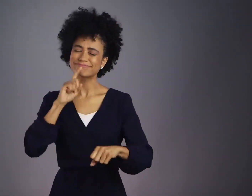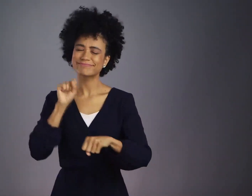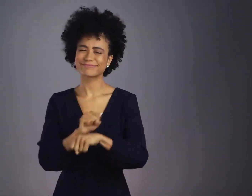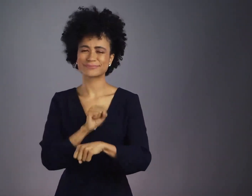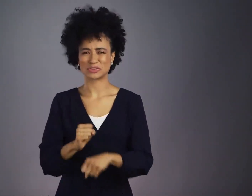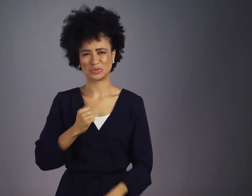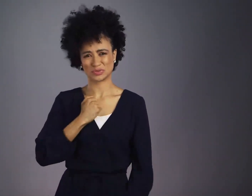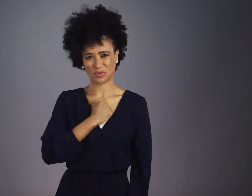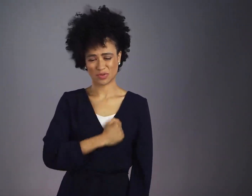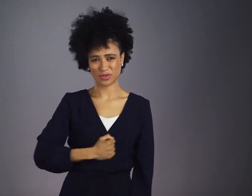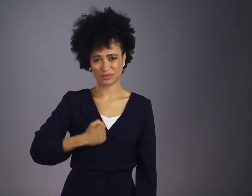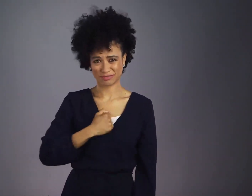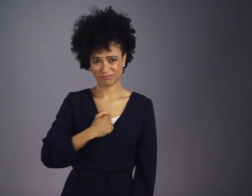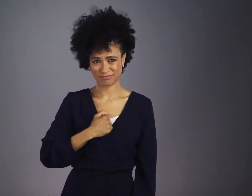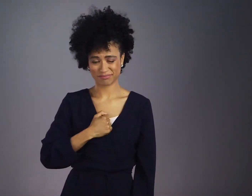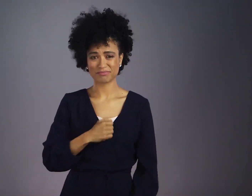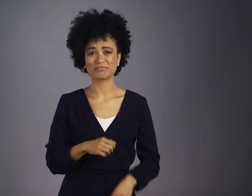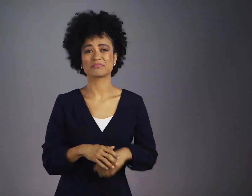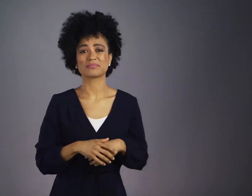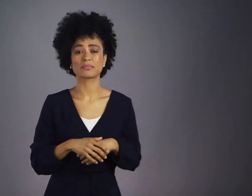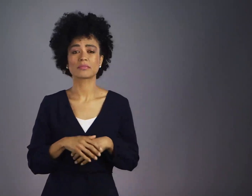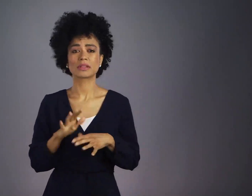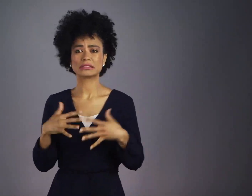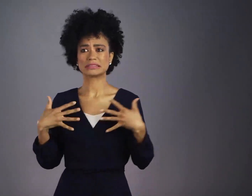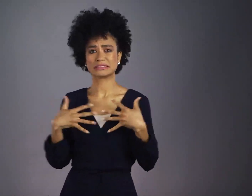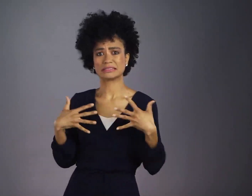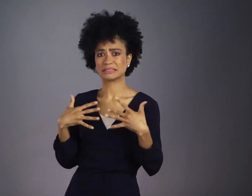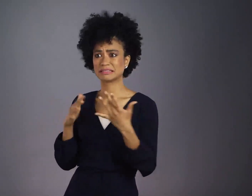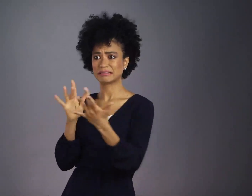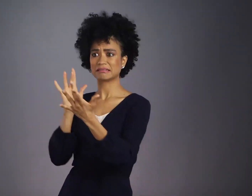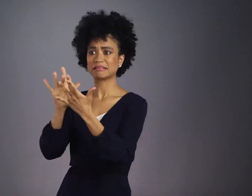Our drinking has made us slow to pay.